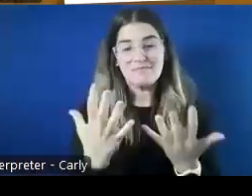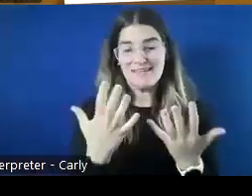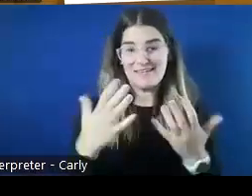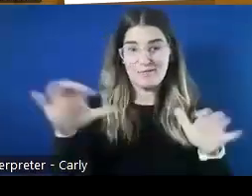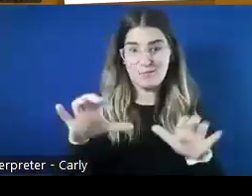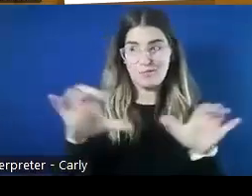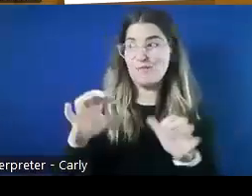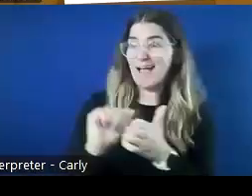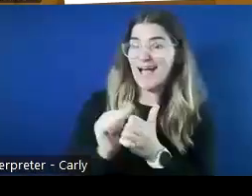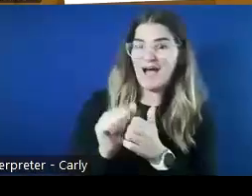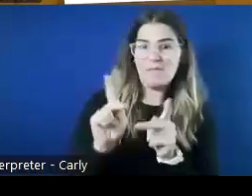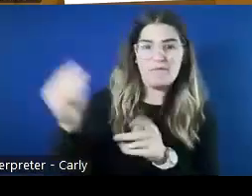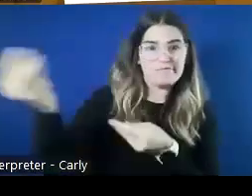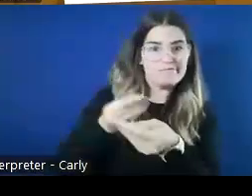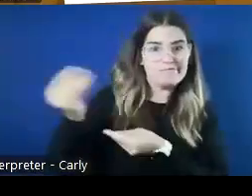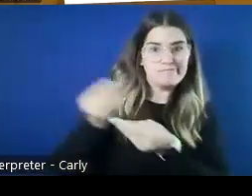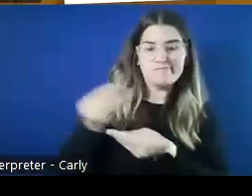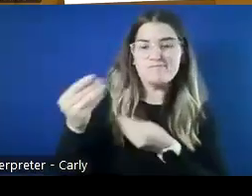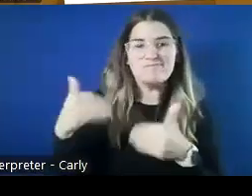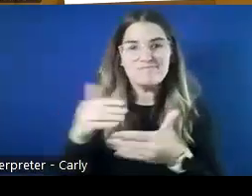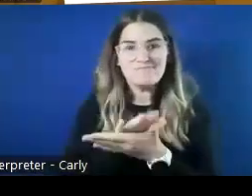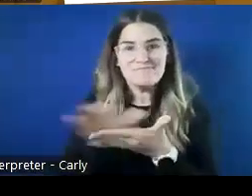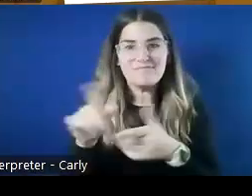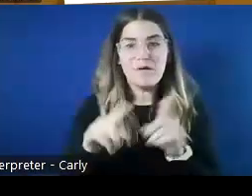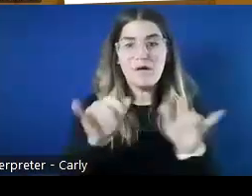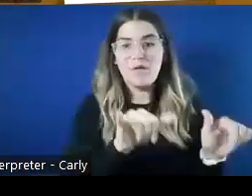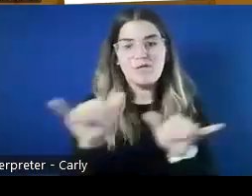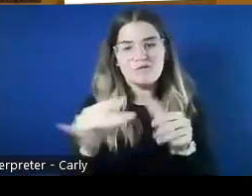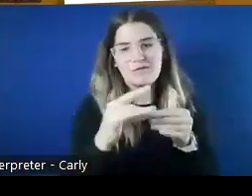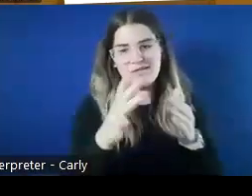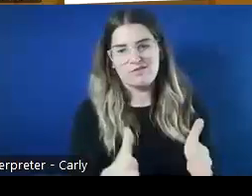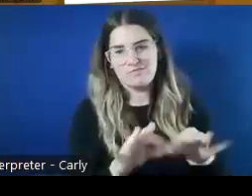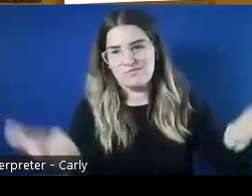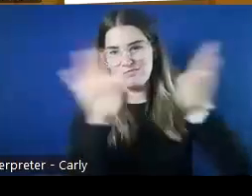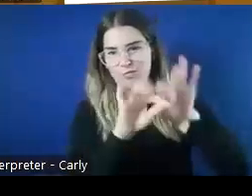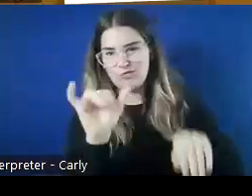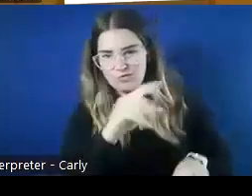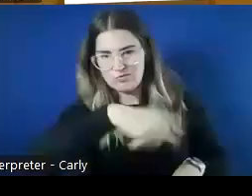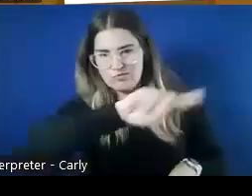true that none of it would be possible without a leadership that is committed to the vision I